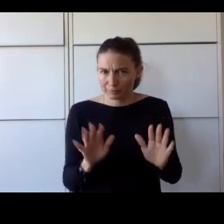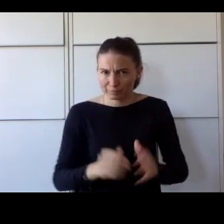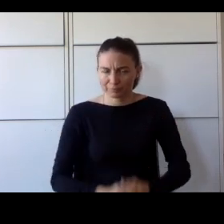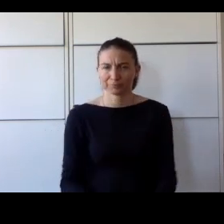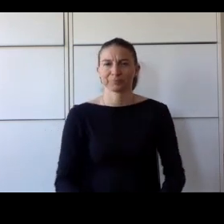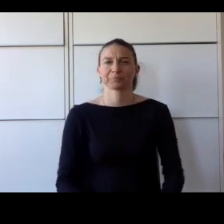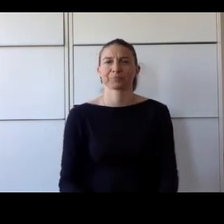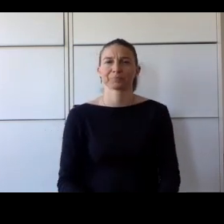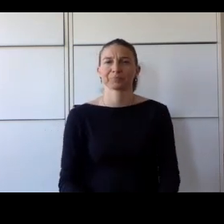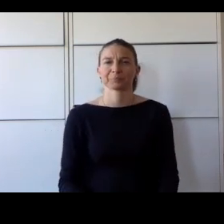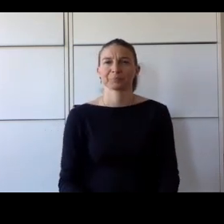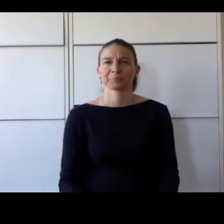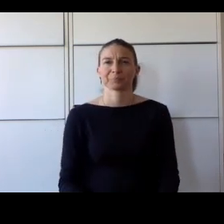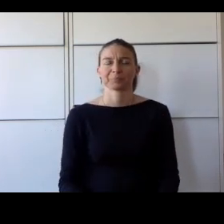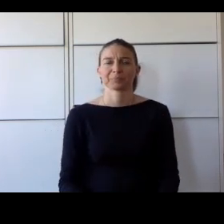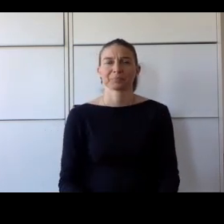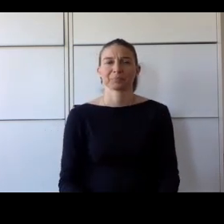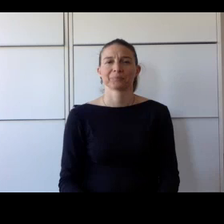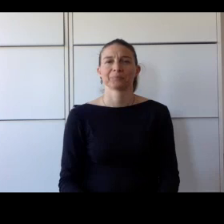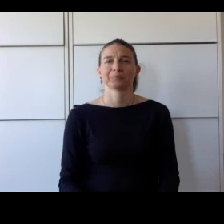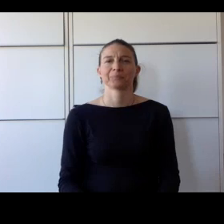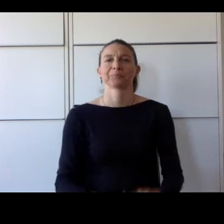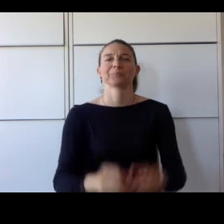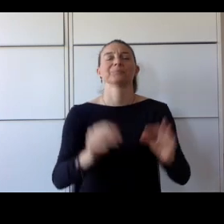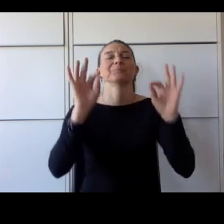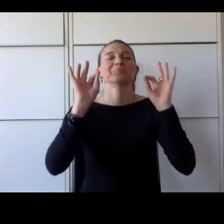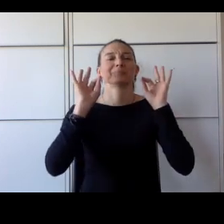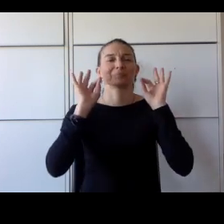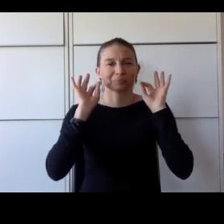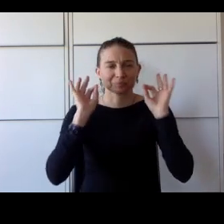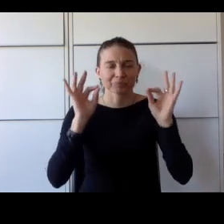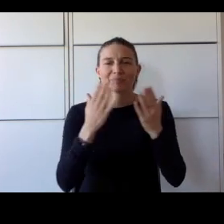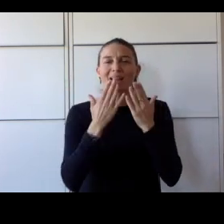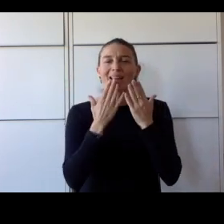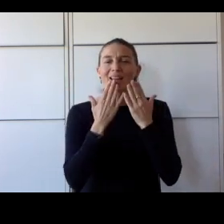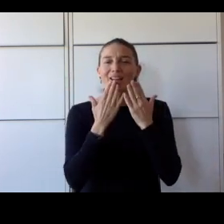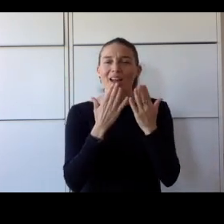So the last question for today, thank you for all your contributions.